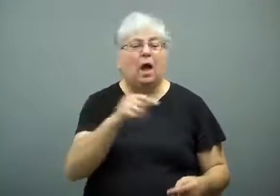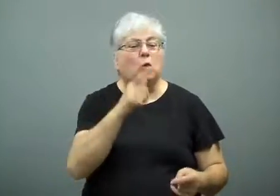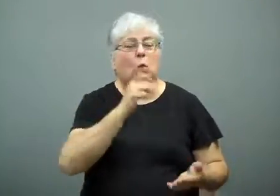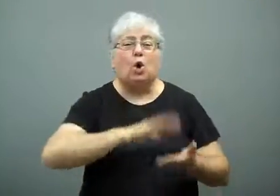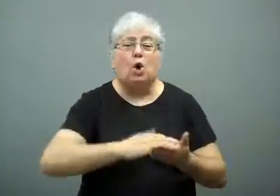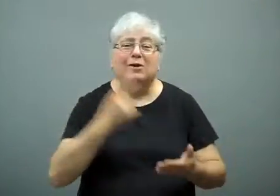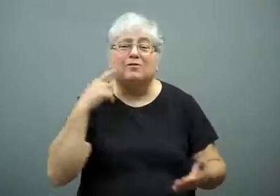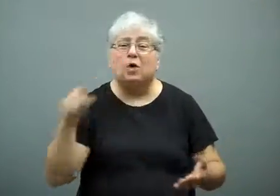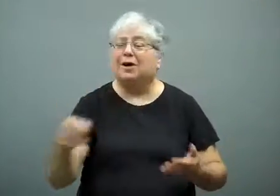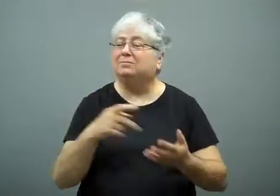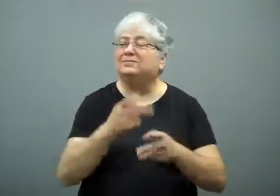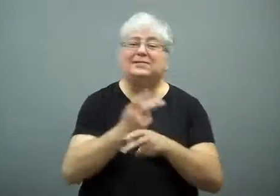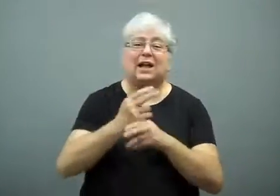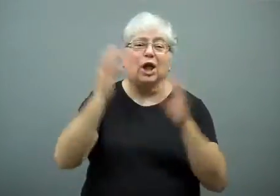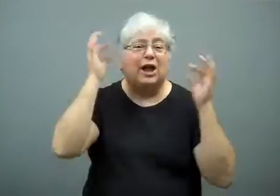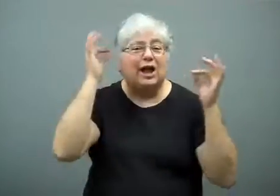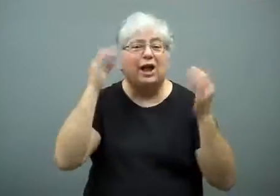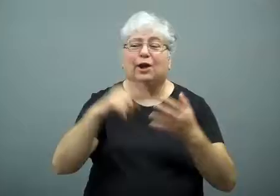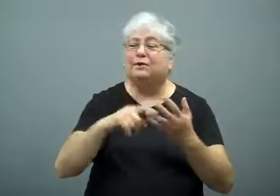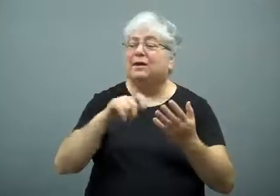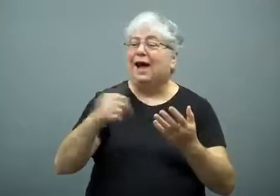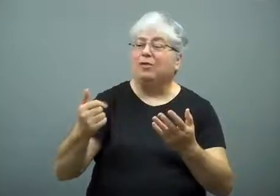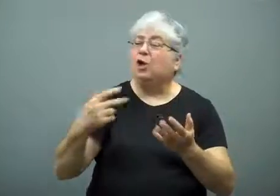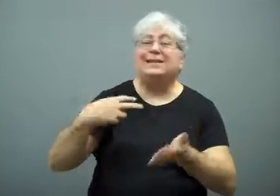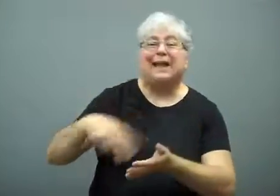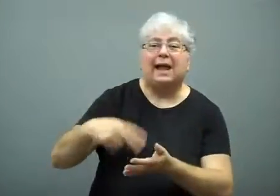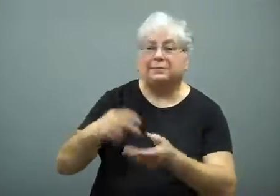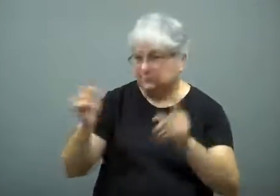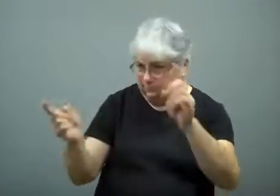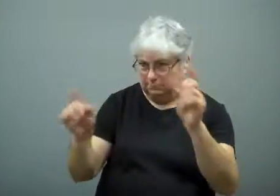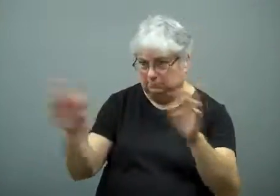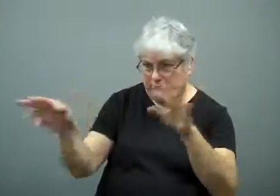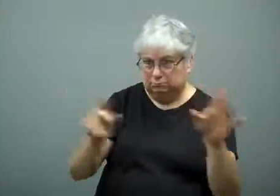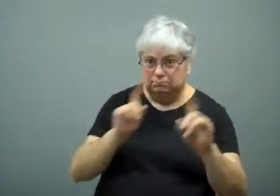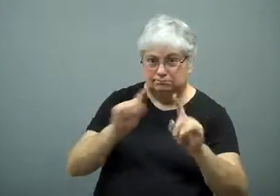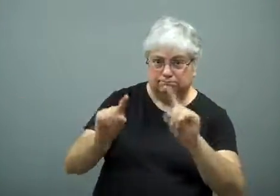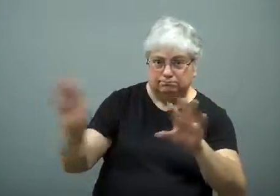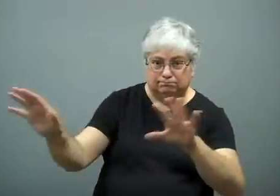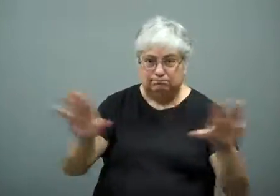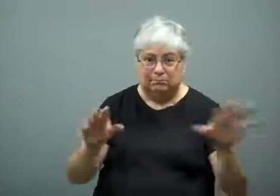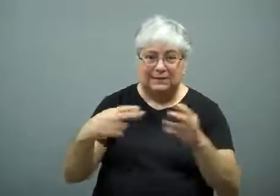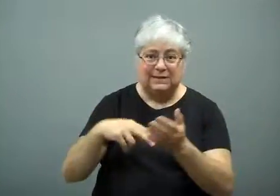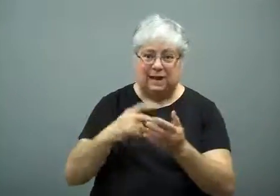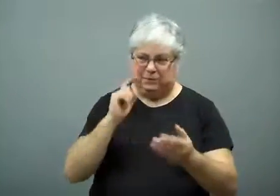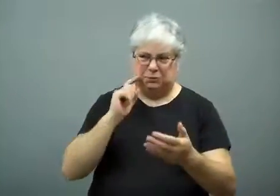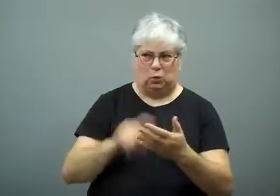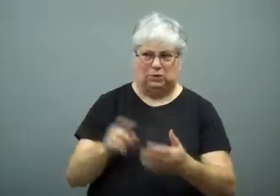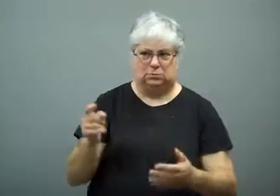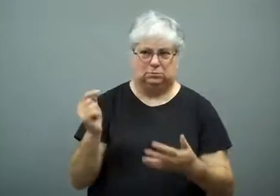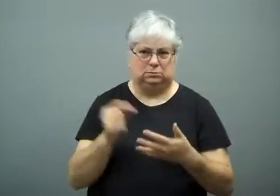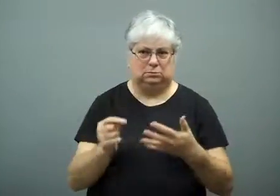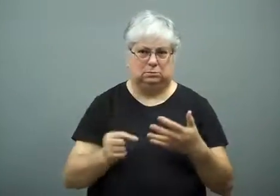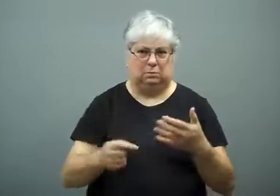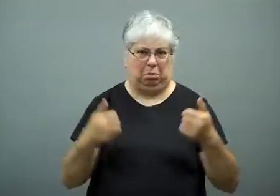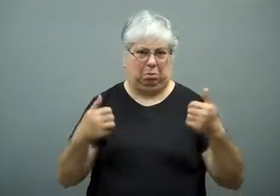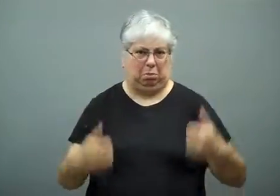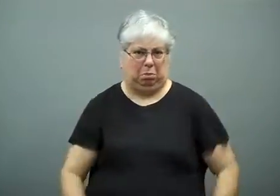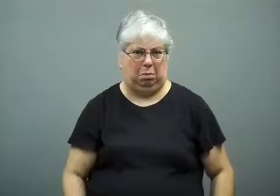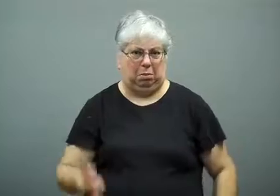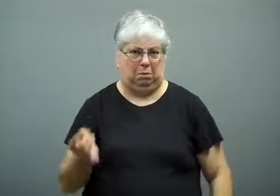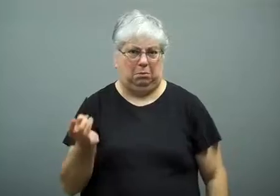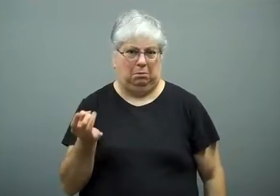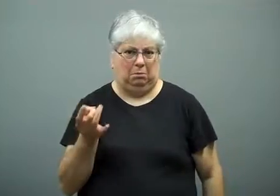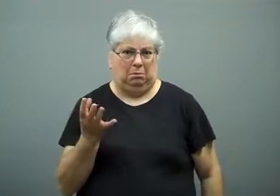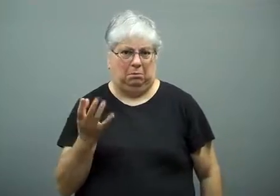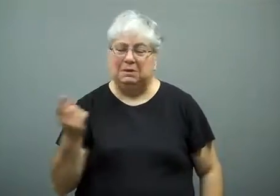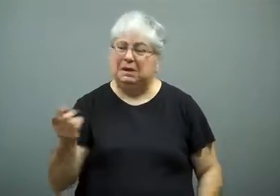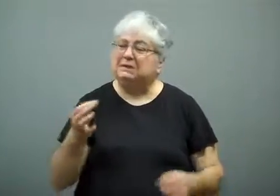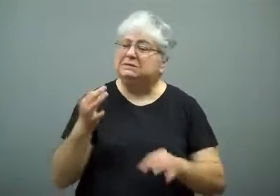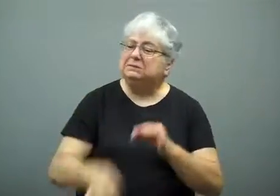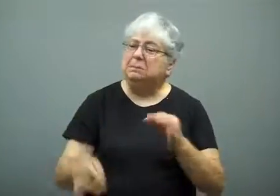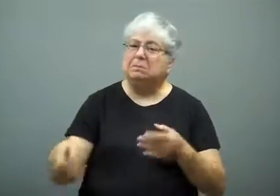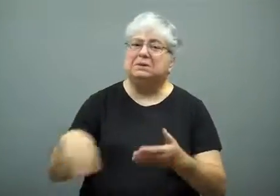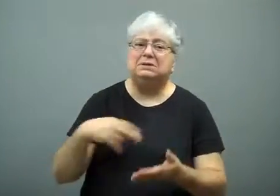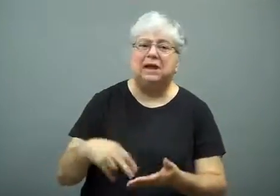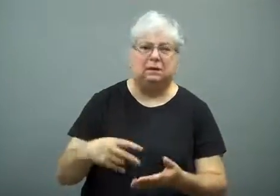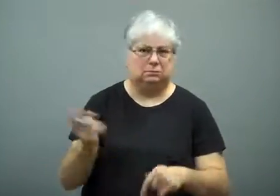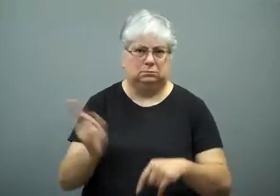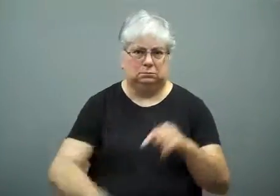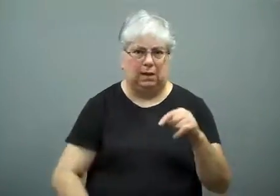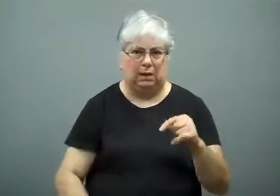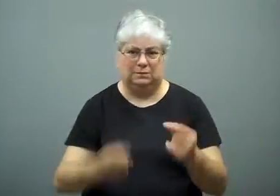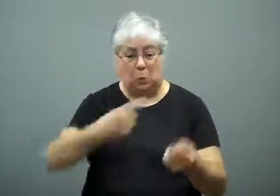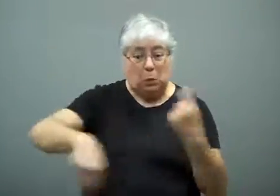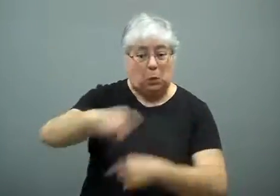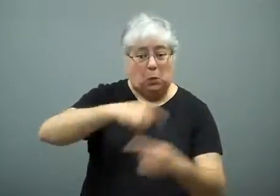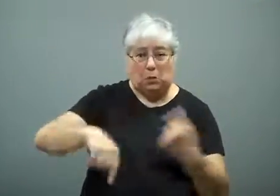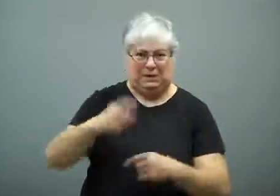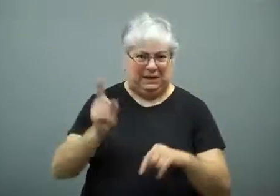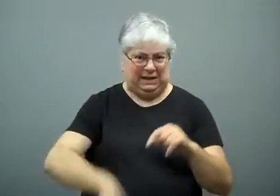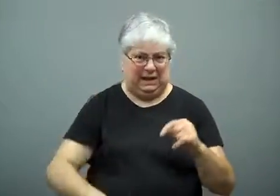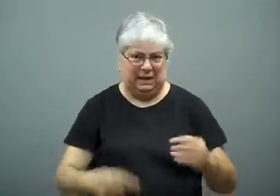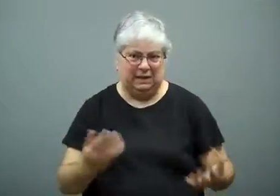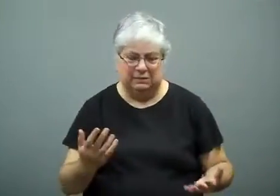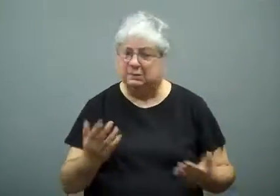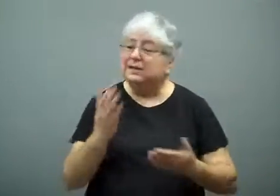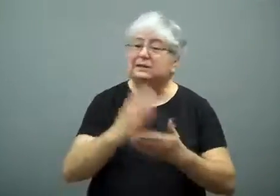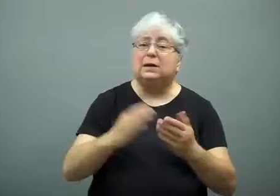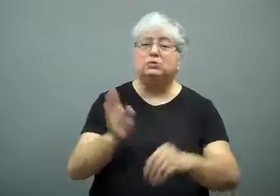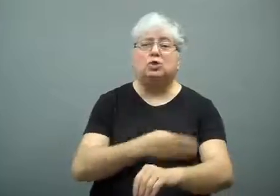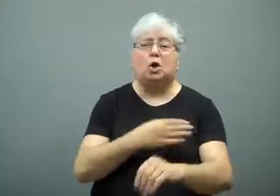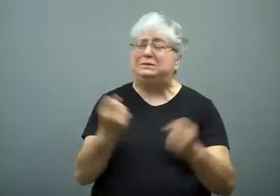His chef, hairdresser and choreographers all noticed his deterioration.